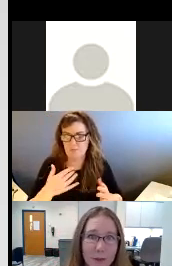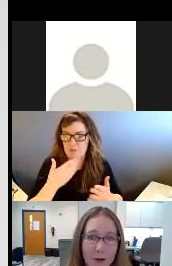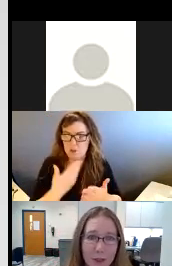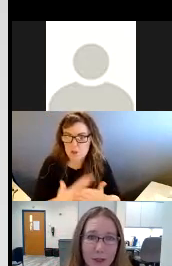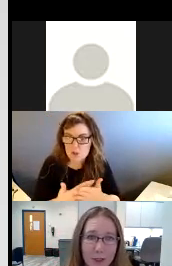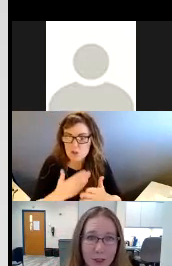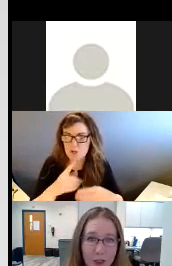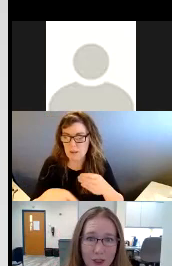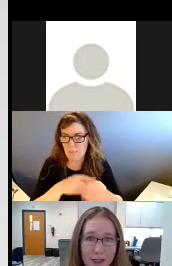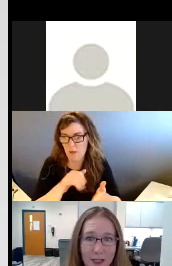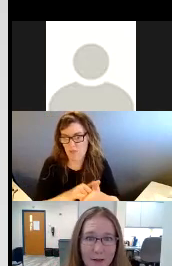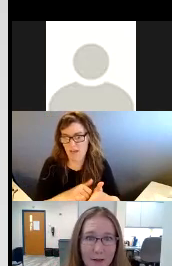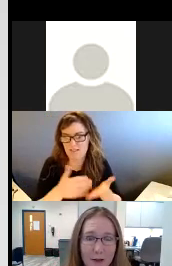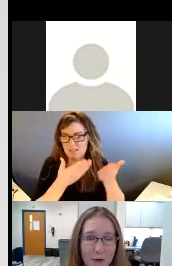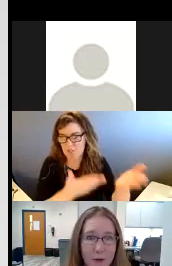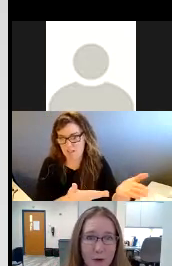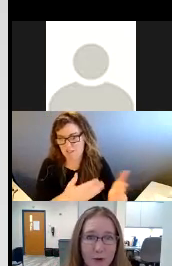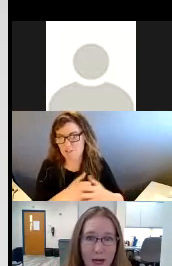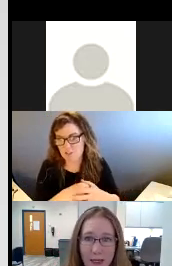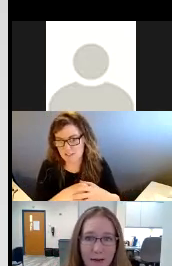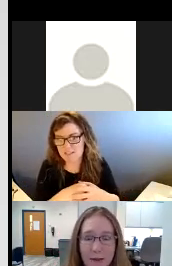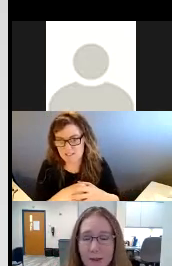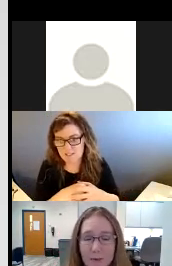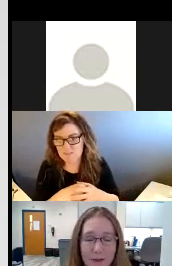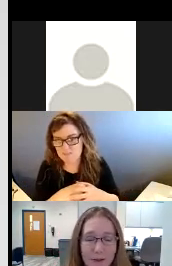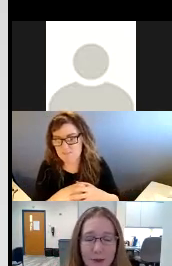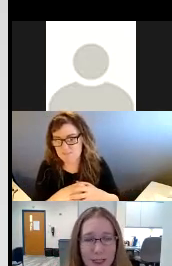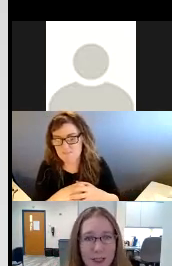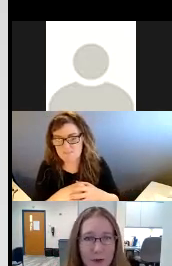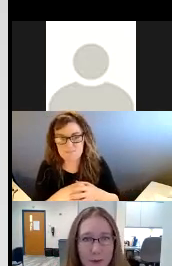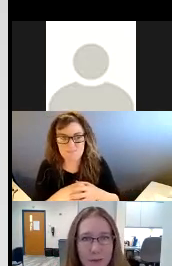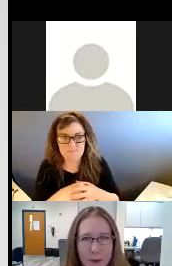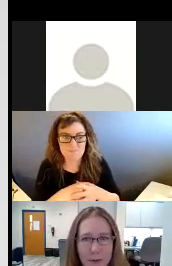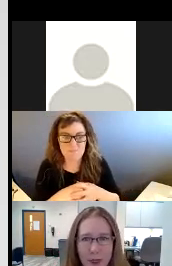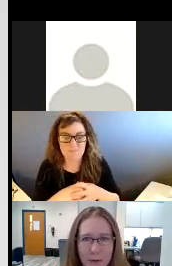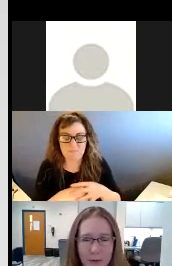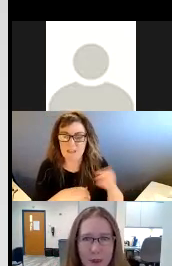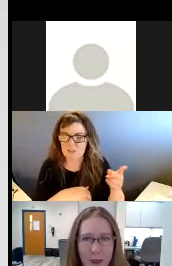ABOUT THE SUGGESTIONS THAT WE ARE PROVIDING AND SO IT'S EASIER FOR THEM TO IMPLEMENT WITHOUT A LOT